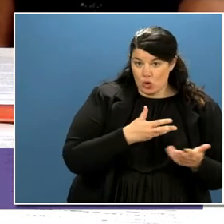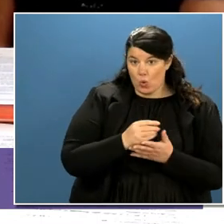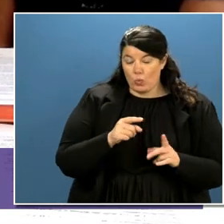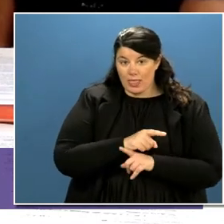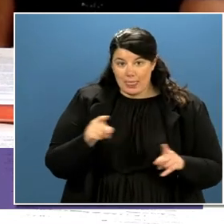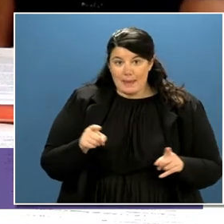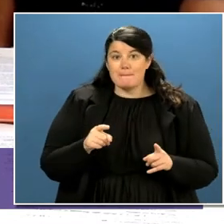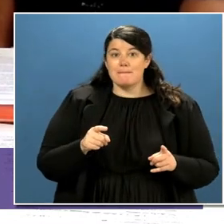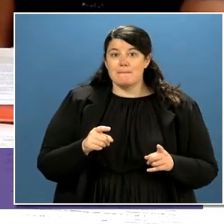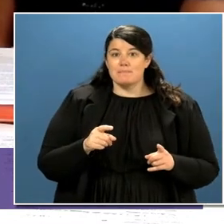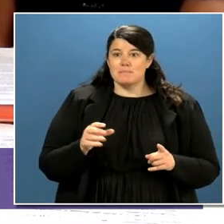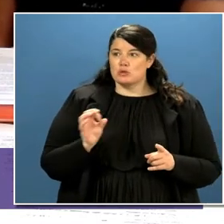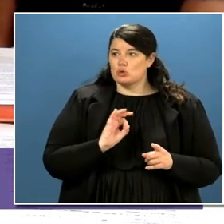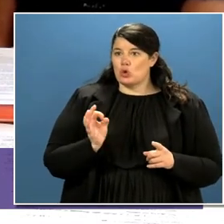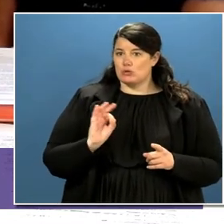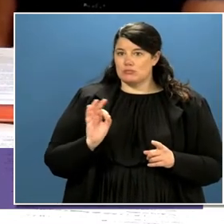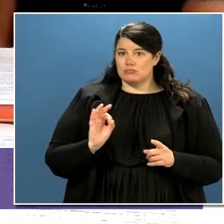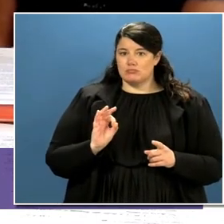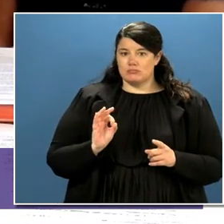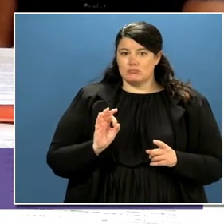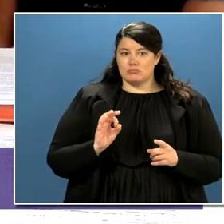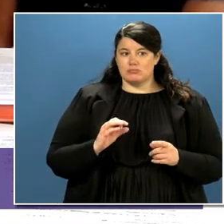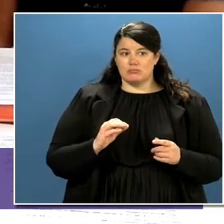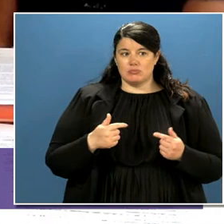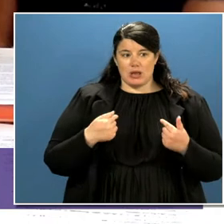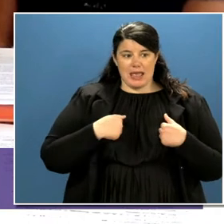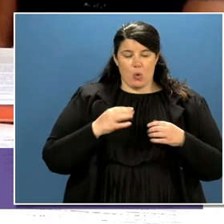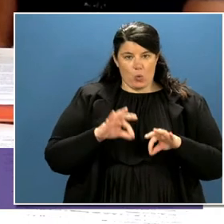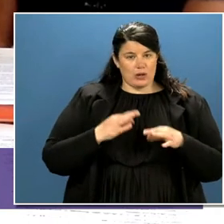I guess this is at the heart of GSA on a whole, is actually understanding